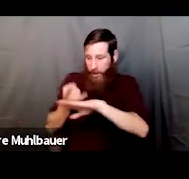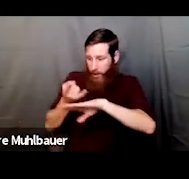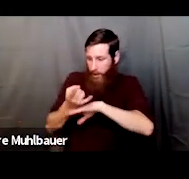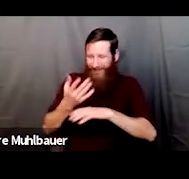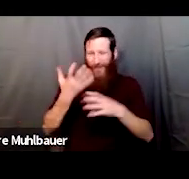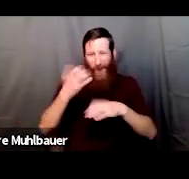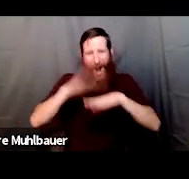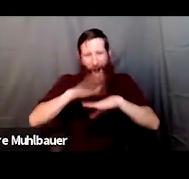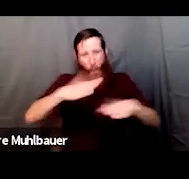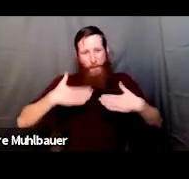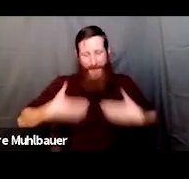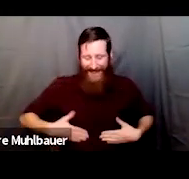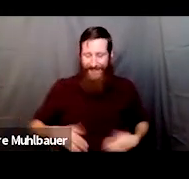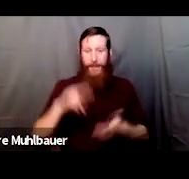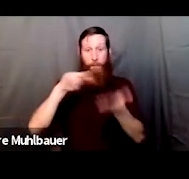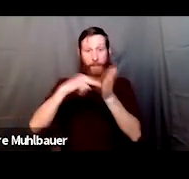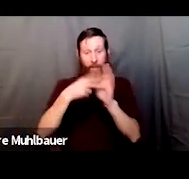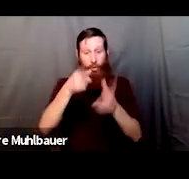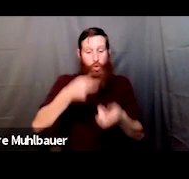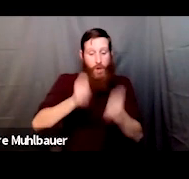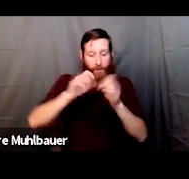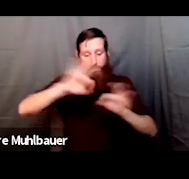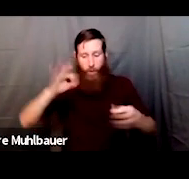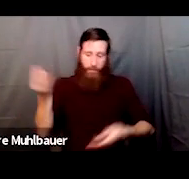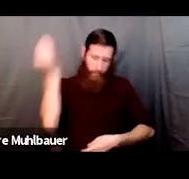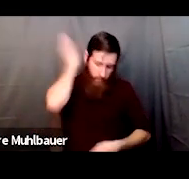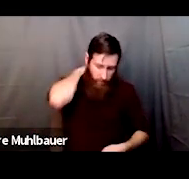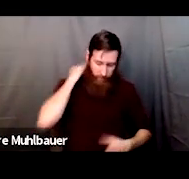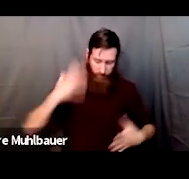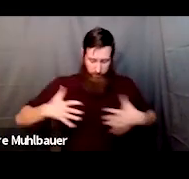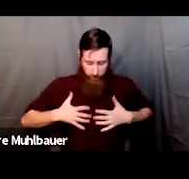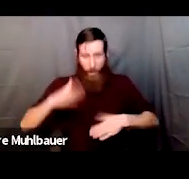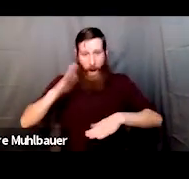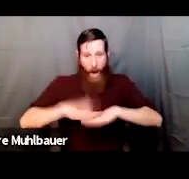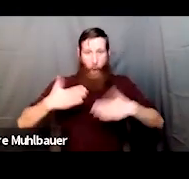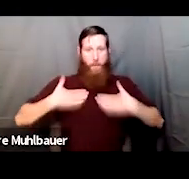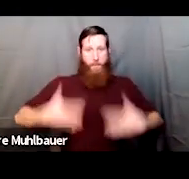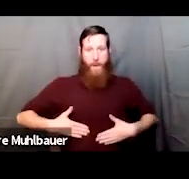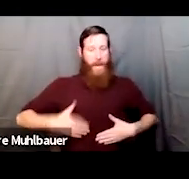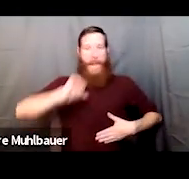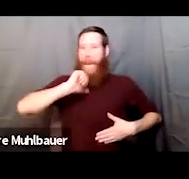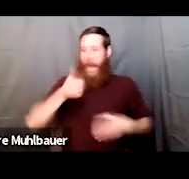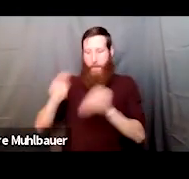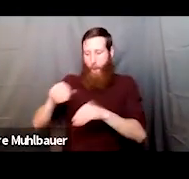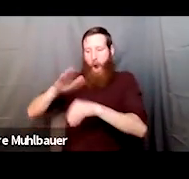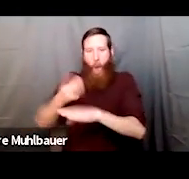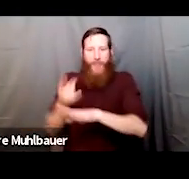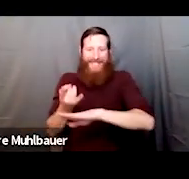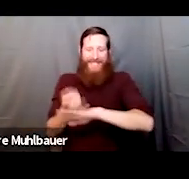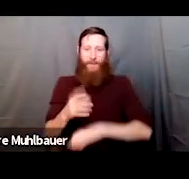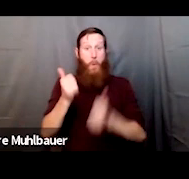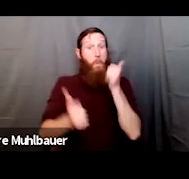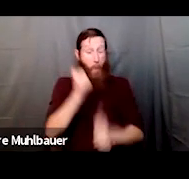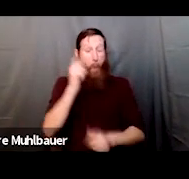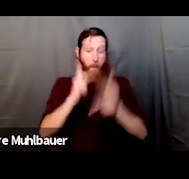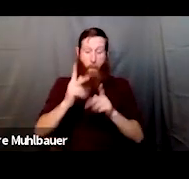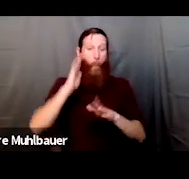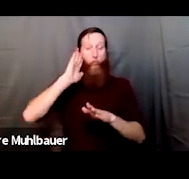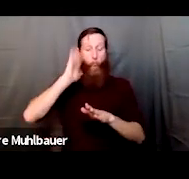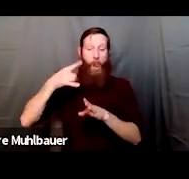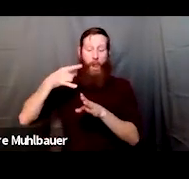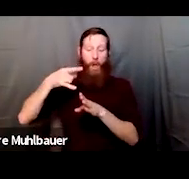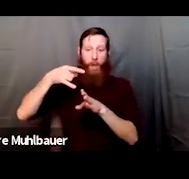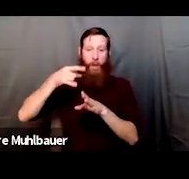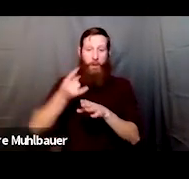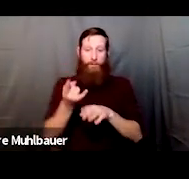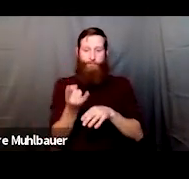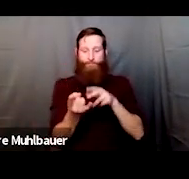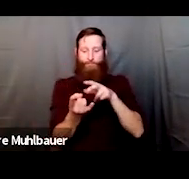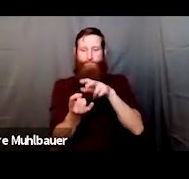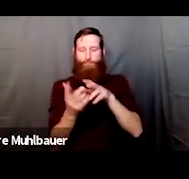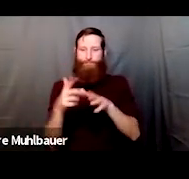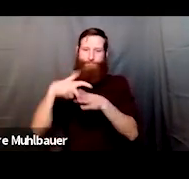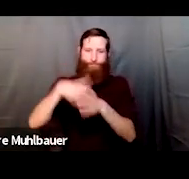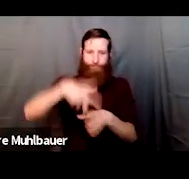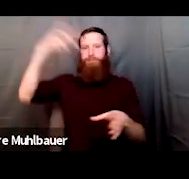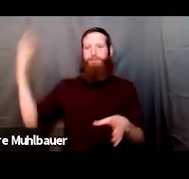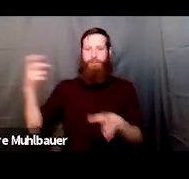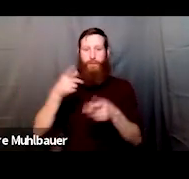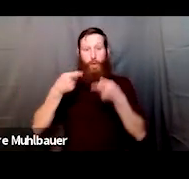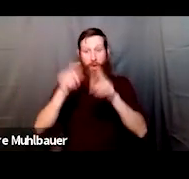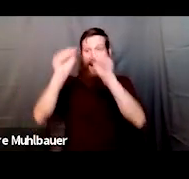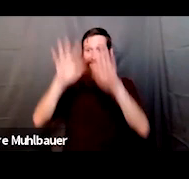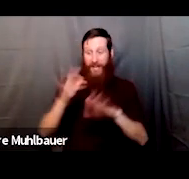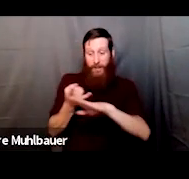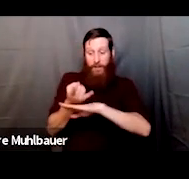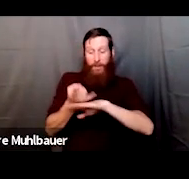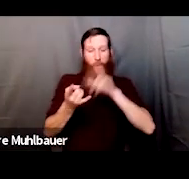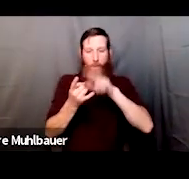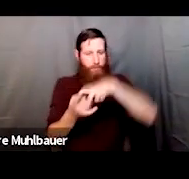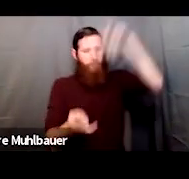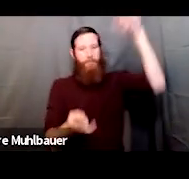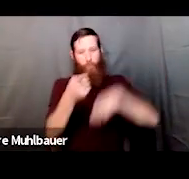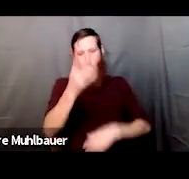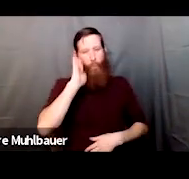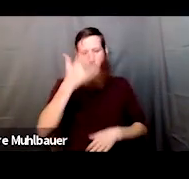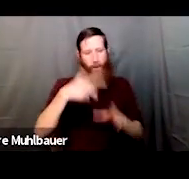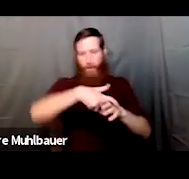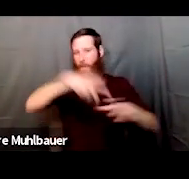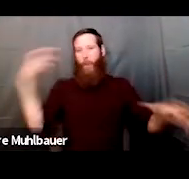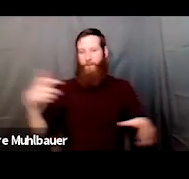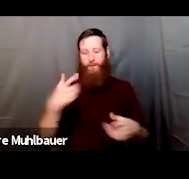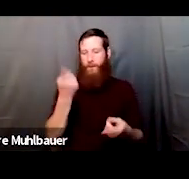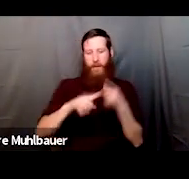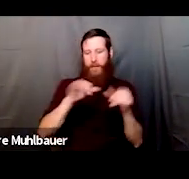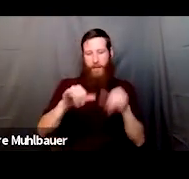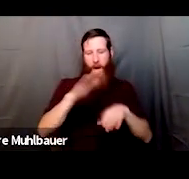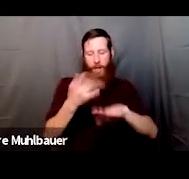You do want to wear your avalanche beacon, and have your shovel and probe in a backpack strapped to your body and most people will get pulled off of the sled in the event of large avalanche, so you will probably come off it no matter what.